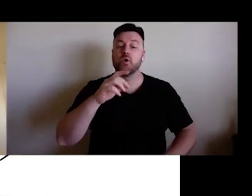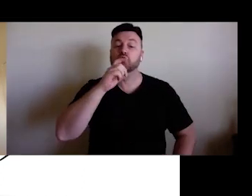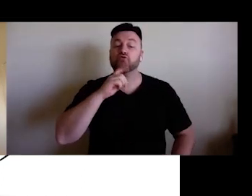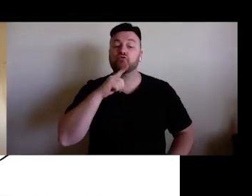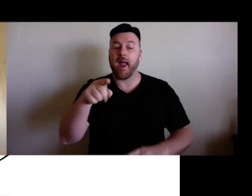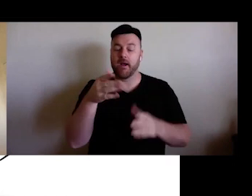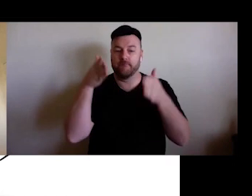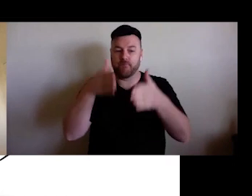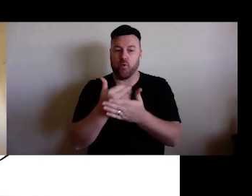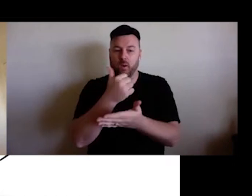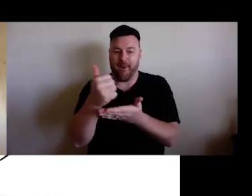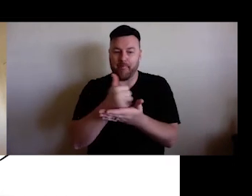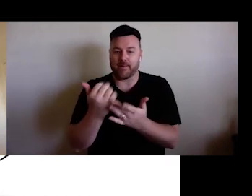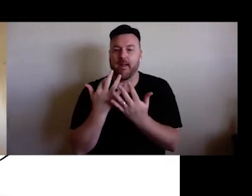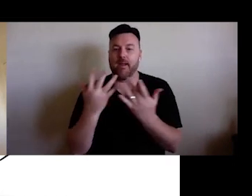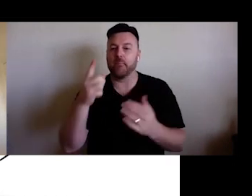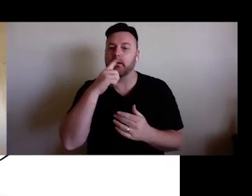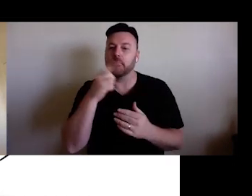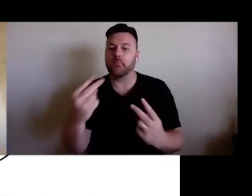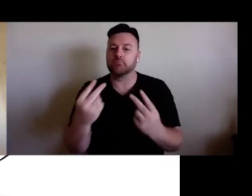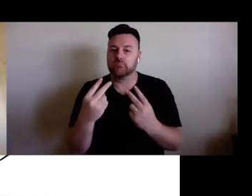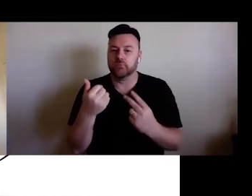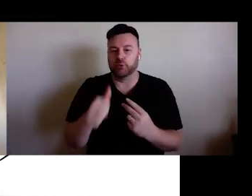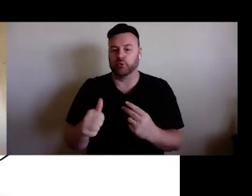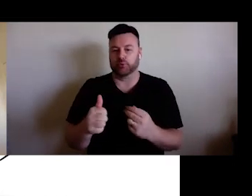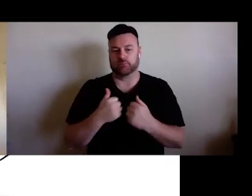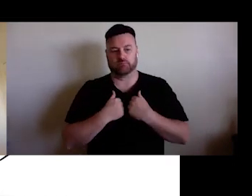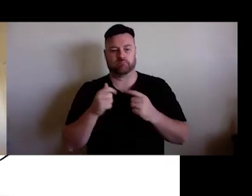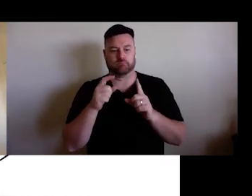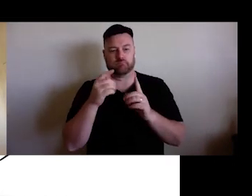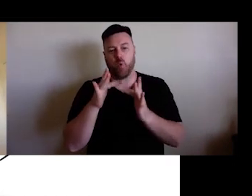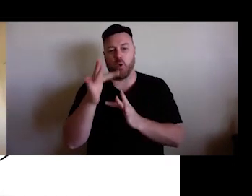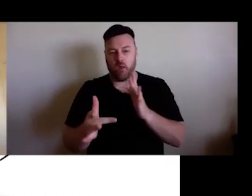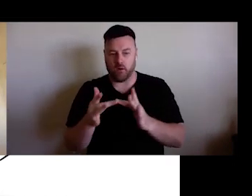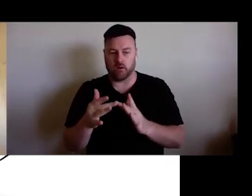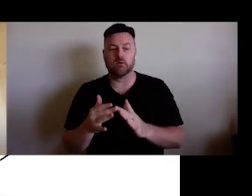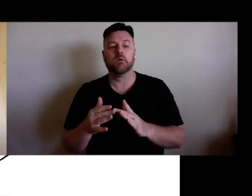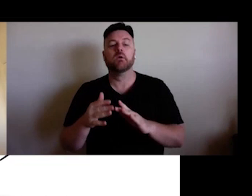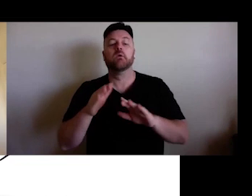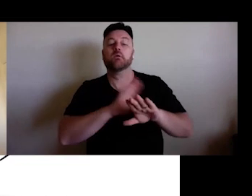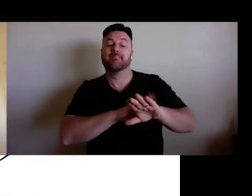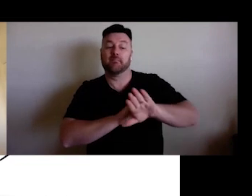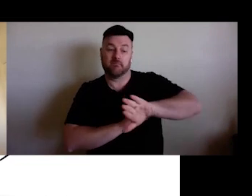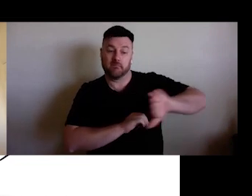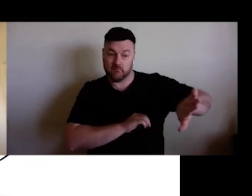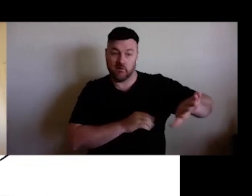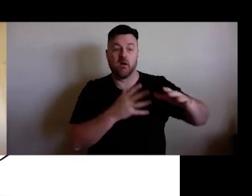side of the graph, this is engagement. Often this means a lot less users, but these are the very engaged people. And what Nicholas